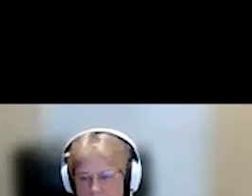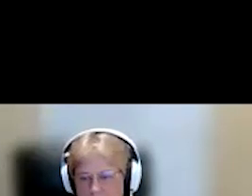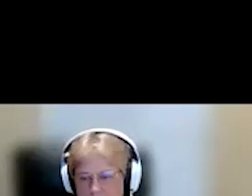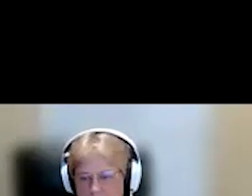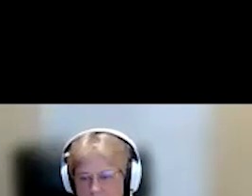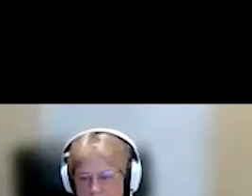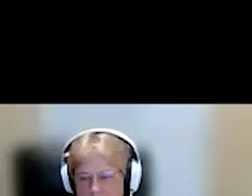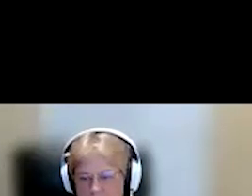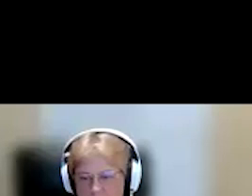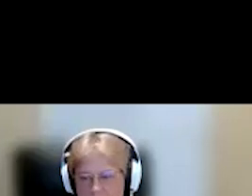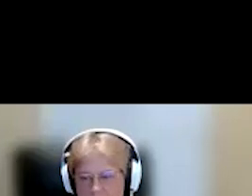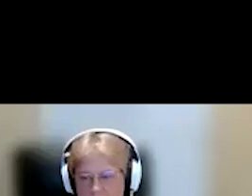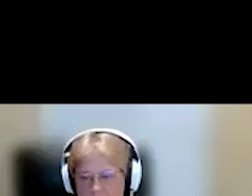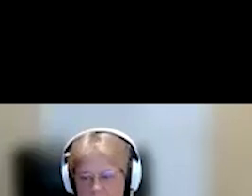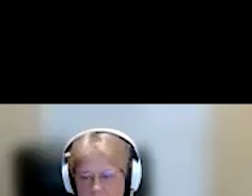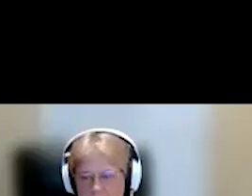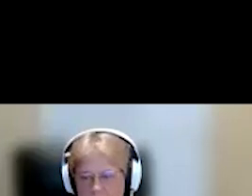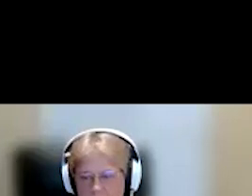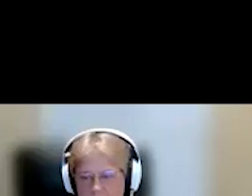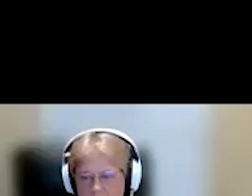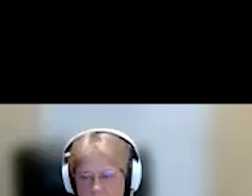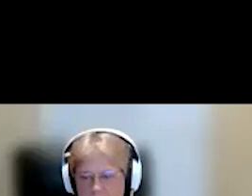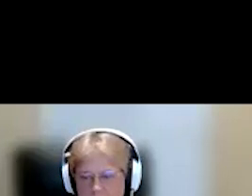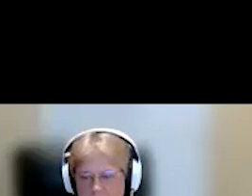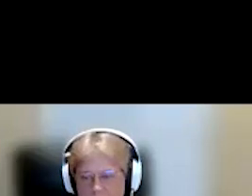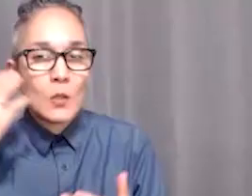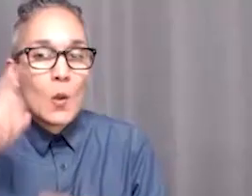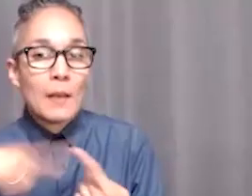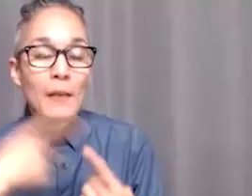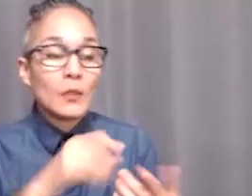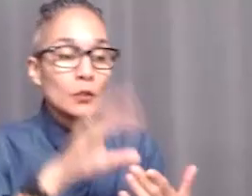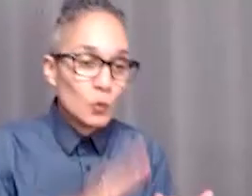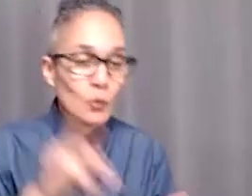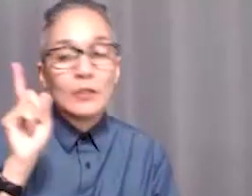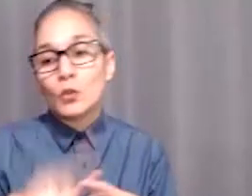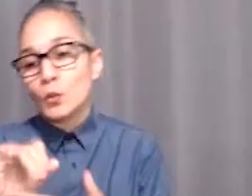Edward is asking about, student to student interactions. Okay.